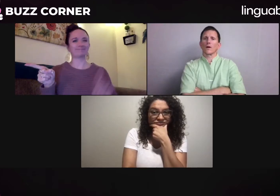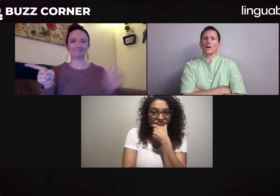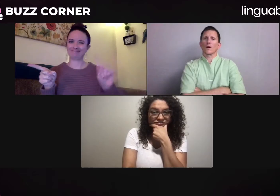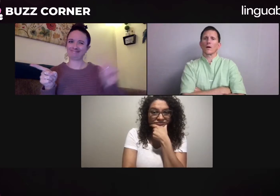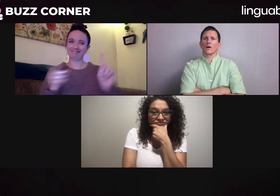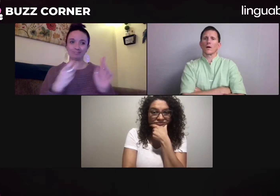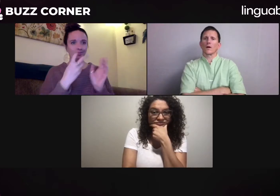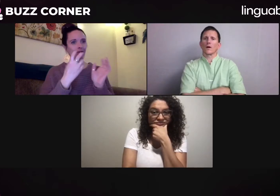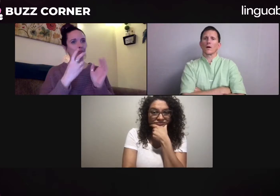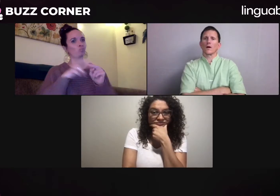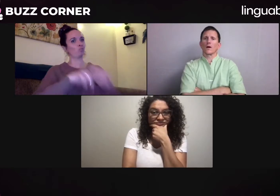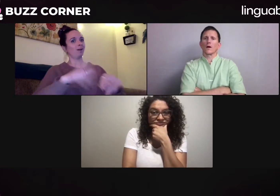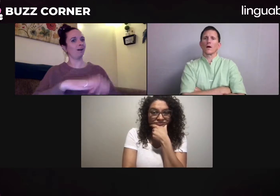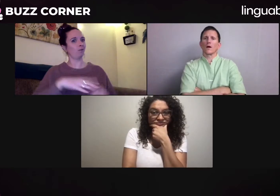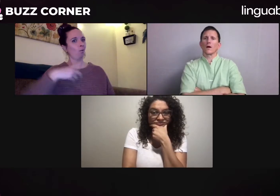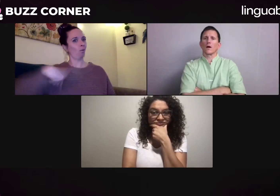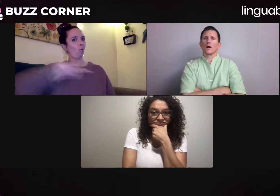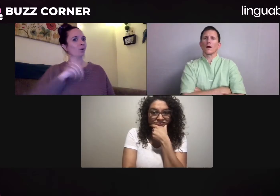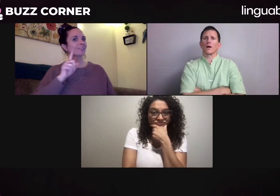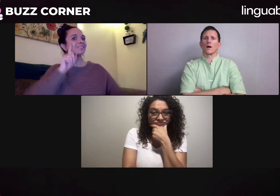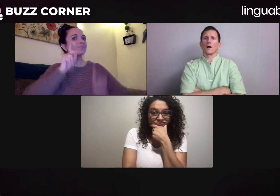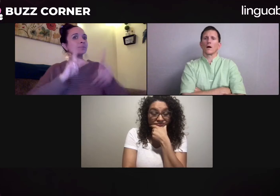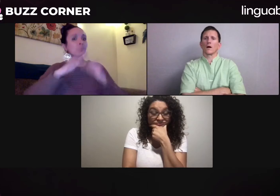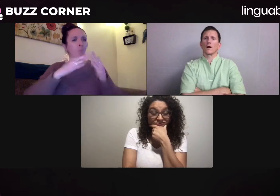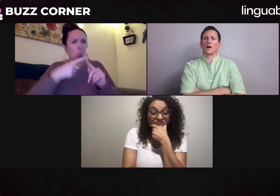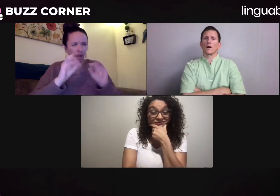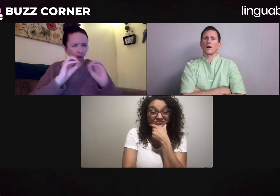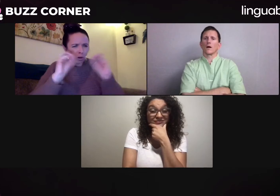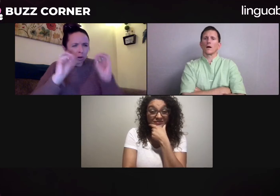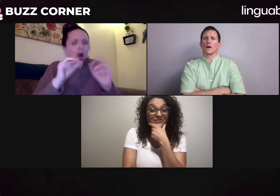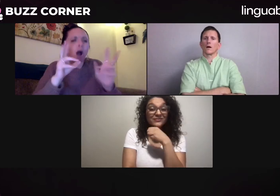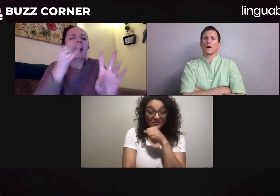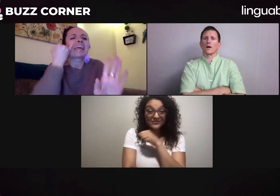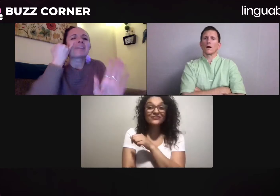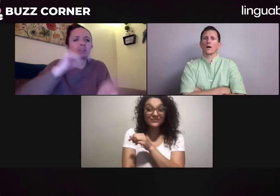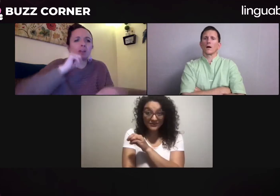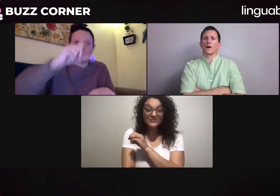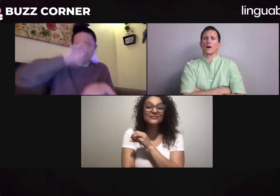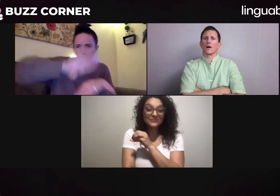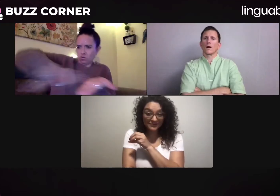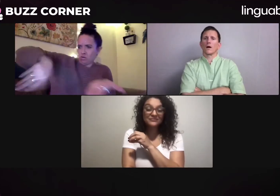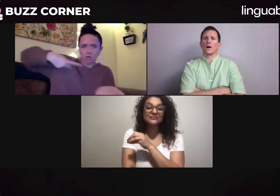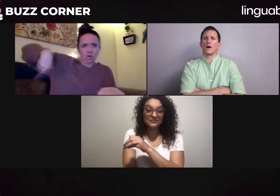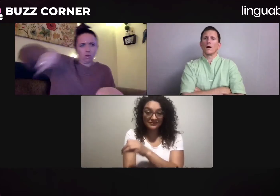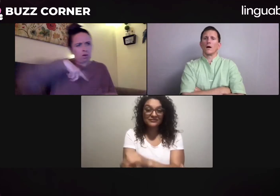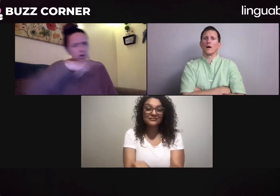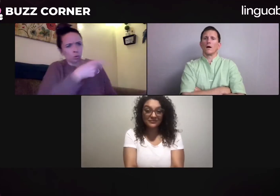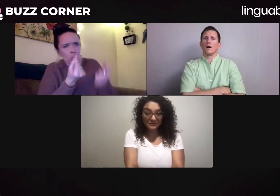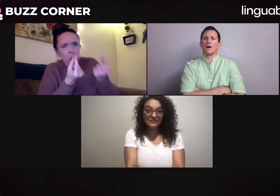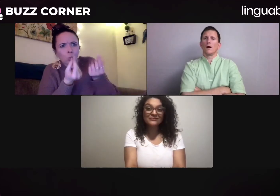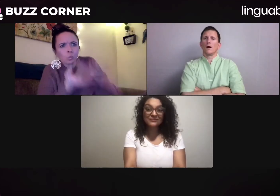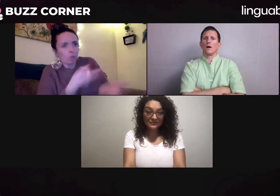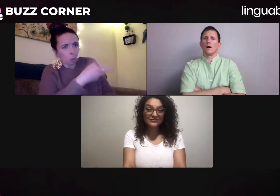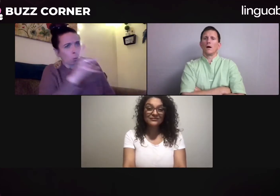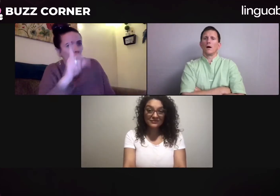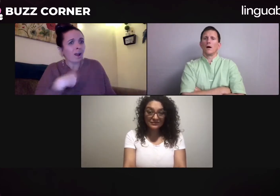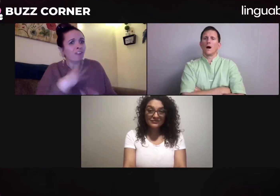this person just accepted this position without any intention of doing the interpreting and just wanted that VIP pass. Right.